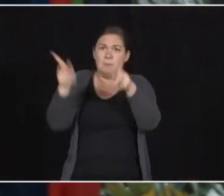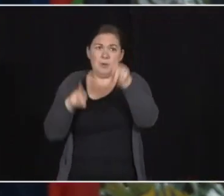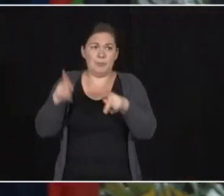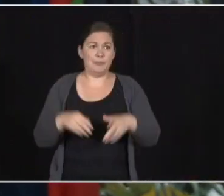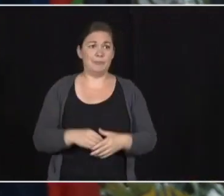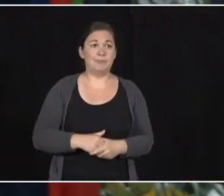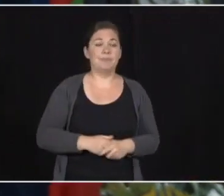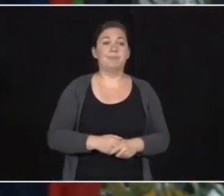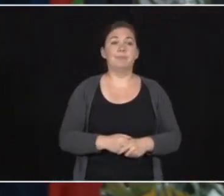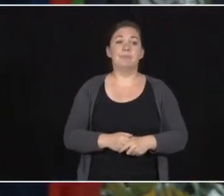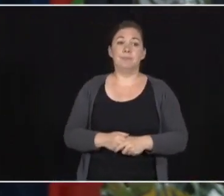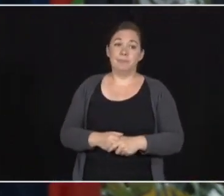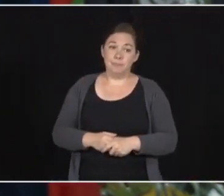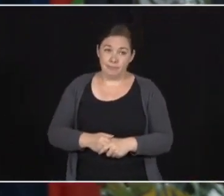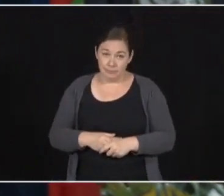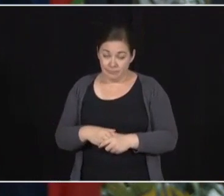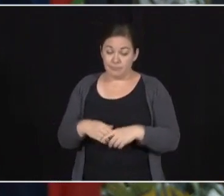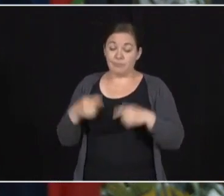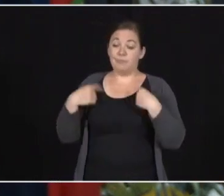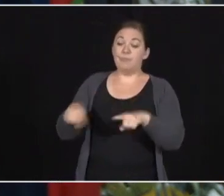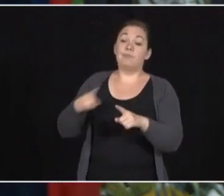throughout our review that is going to come up. People will be held accountable.